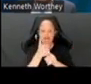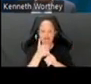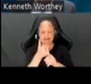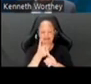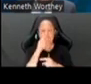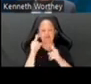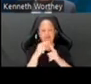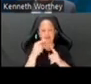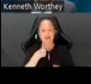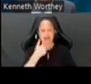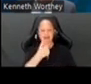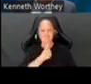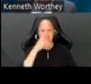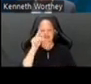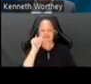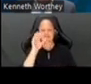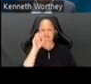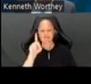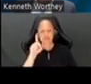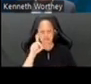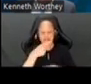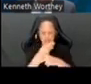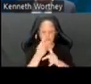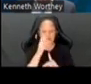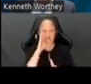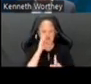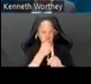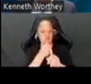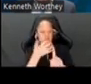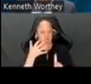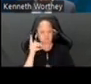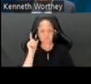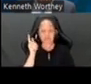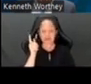have self-paced products that I'll discuss about more in a bit called how Money Smart